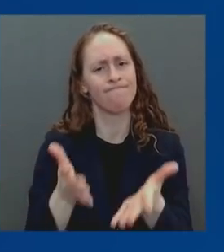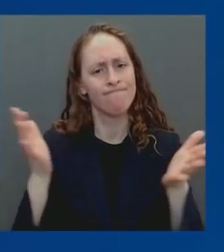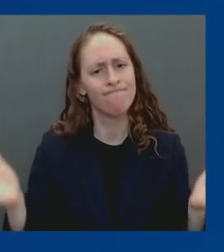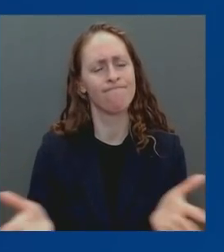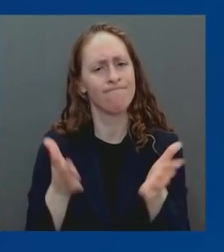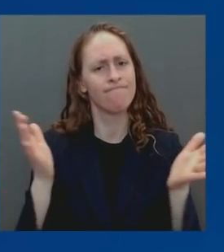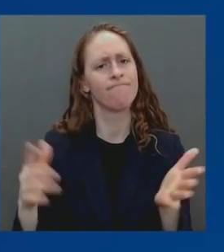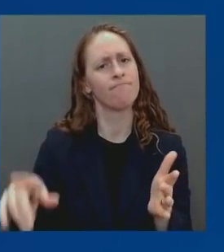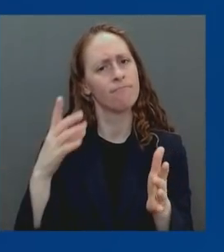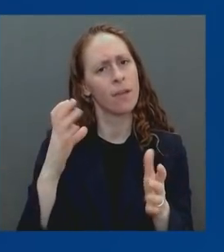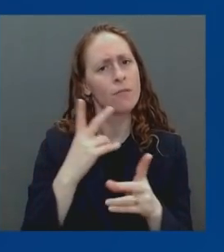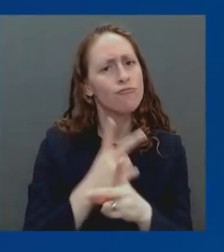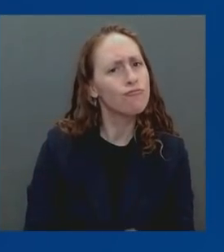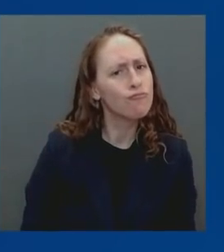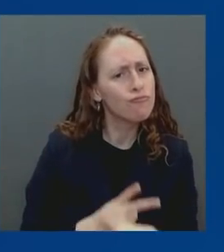Moderator: Let's go to Jeannie Baumann at Bloomberg.